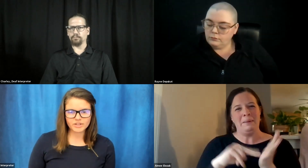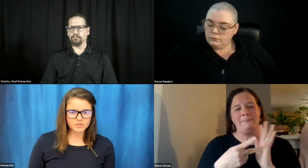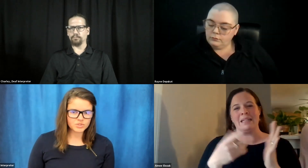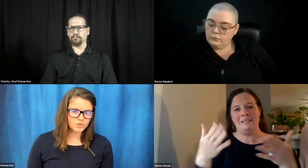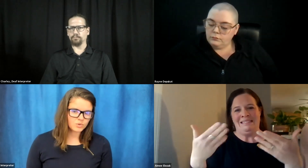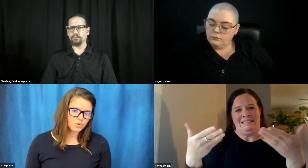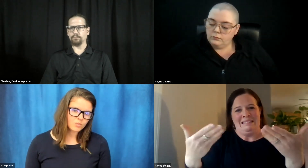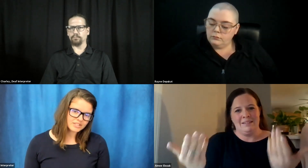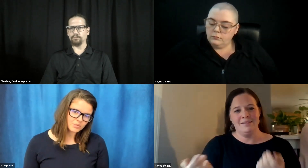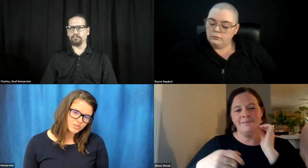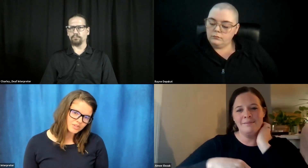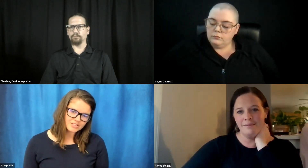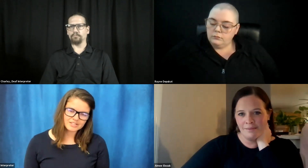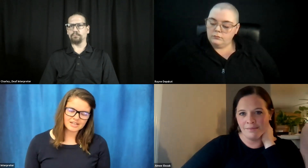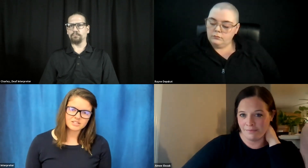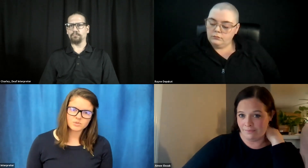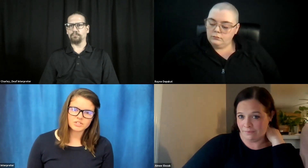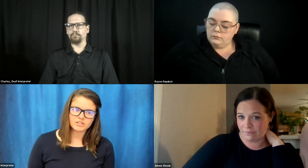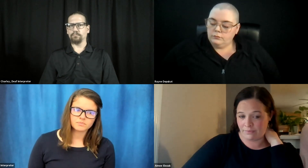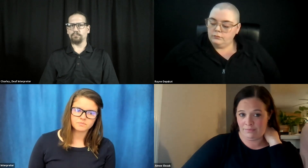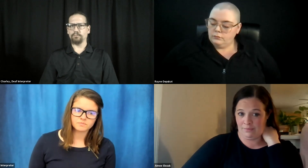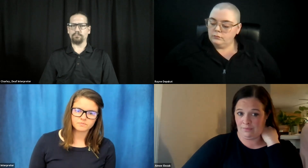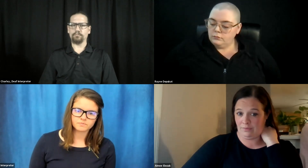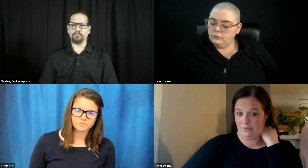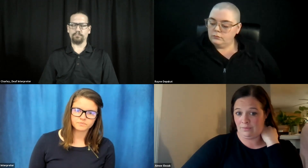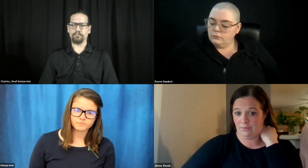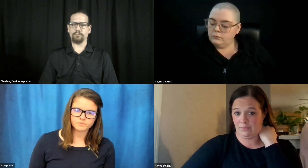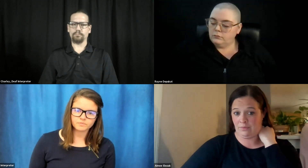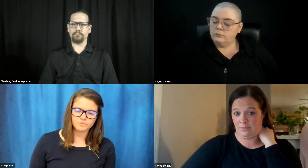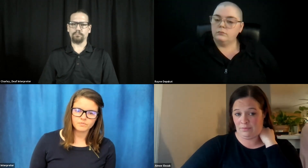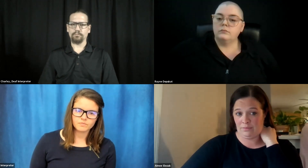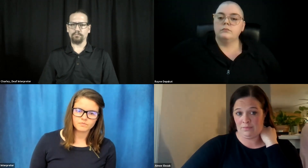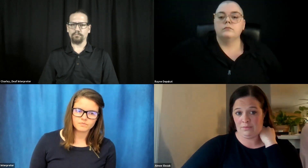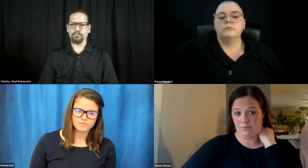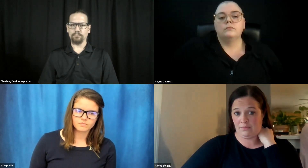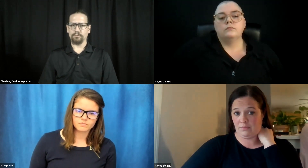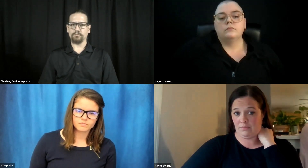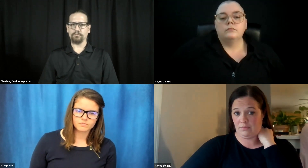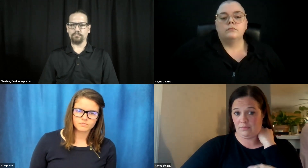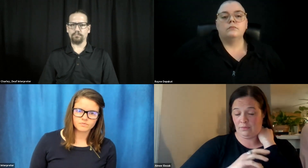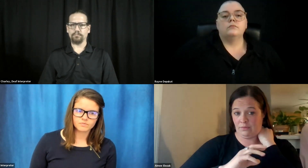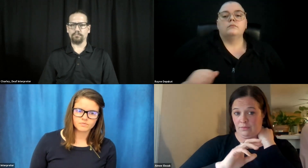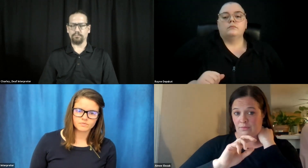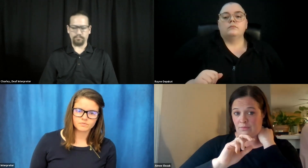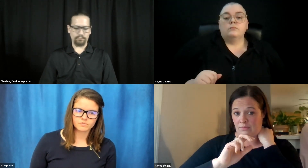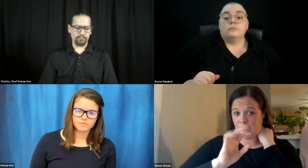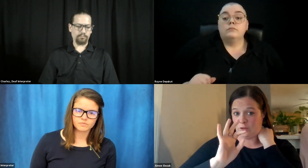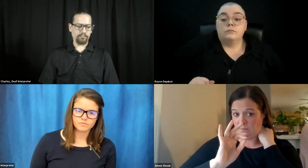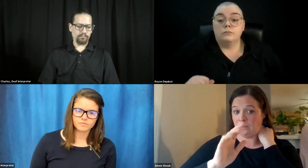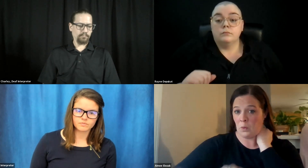But what do you do when someone is arrested in that situation.